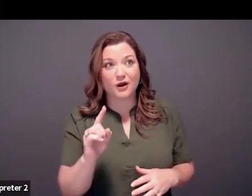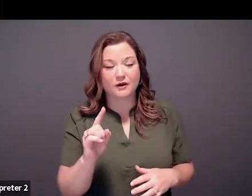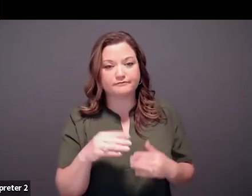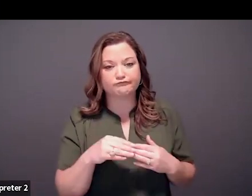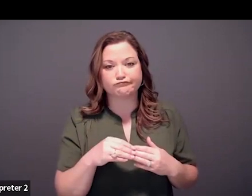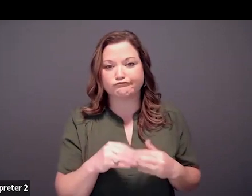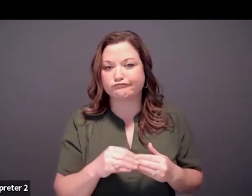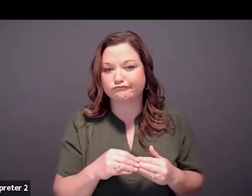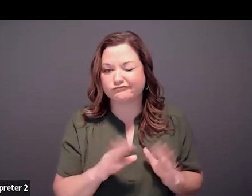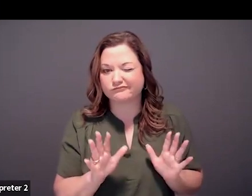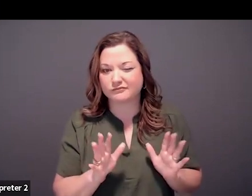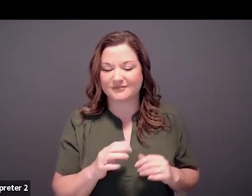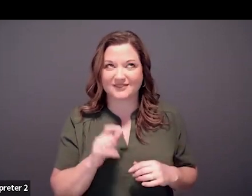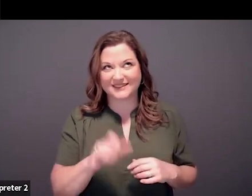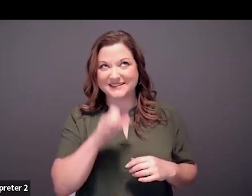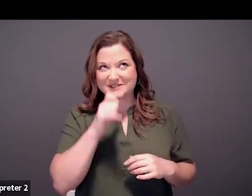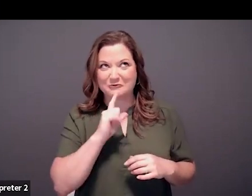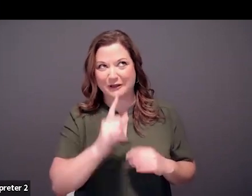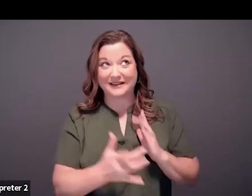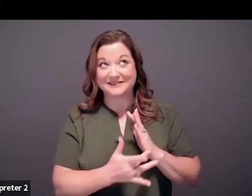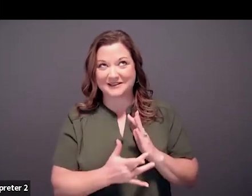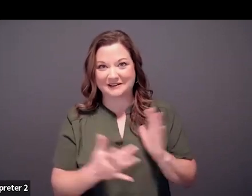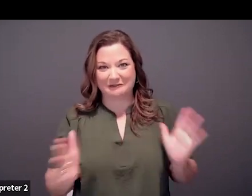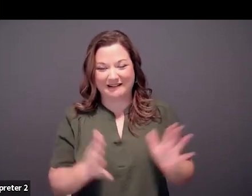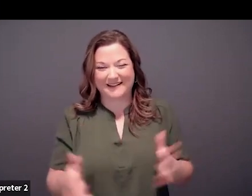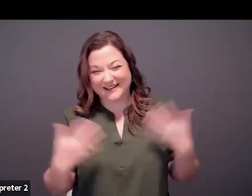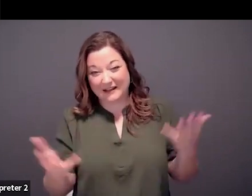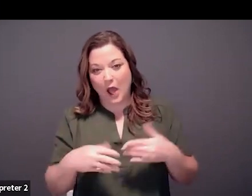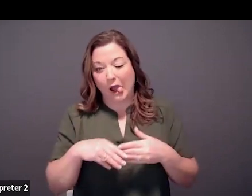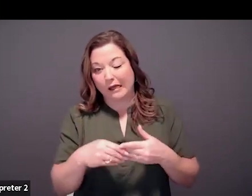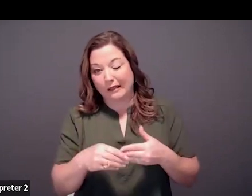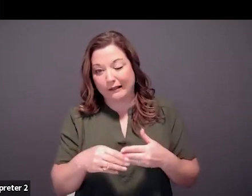That's not very technically raised, but can I do